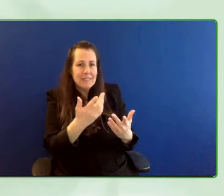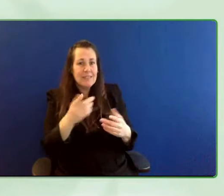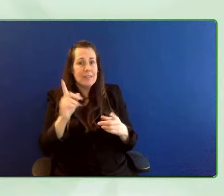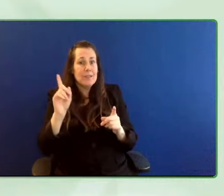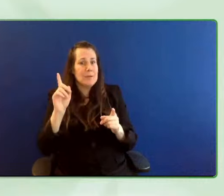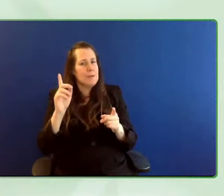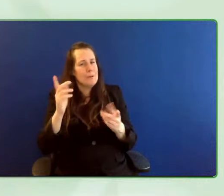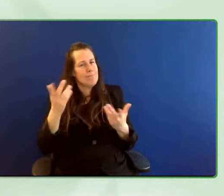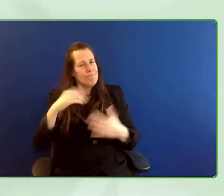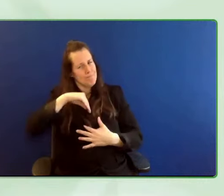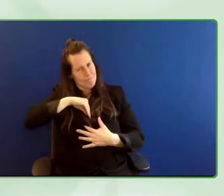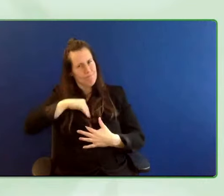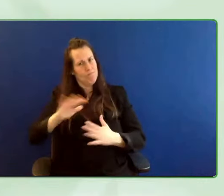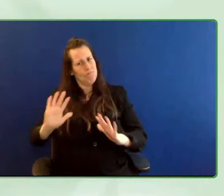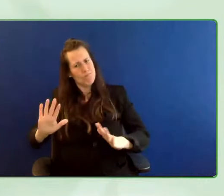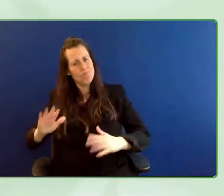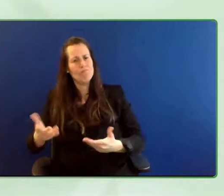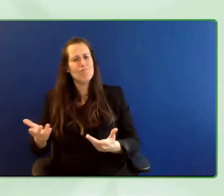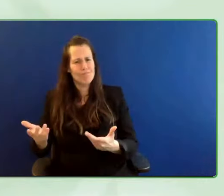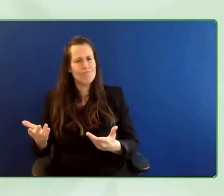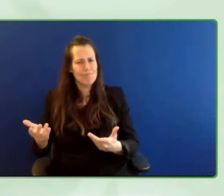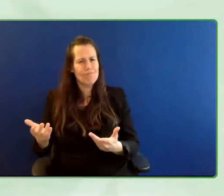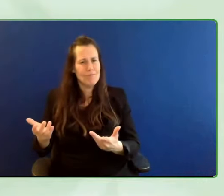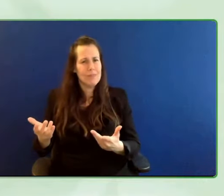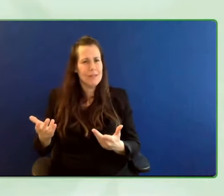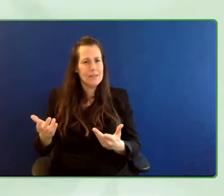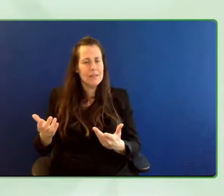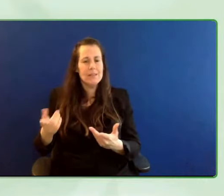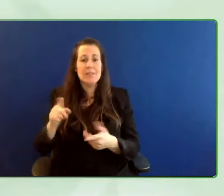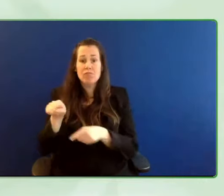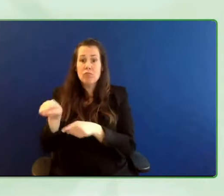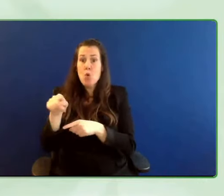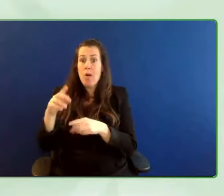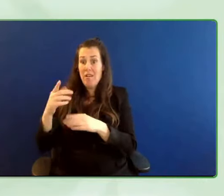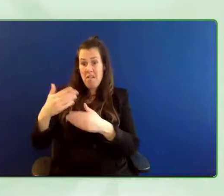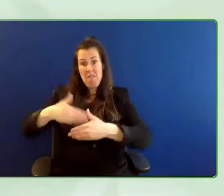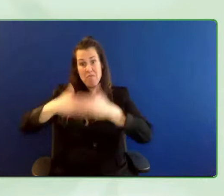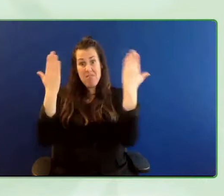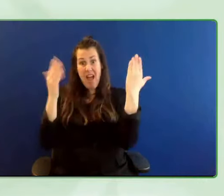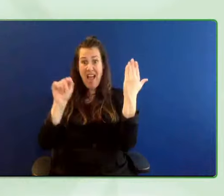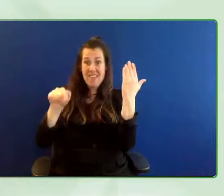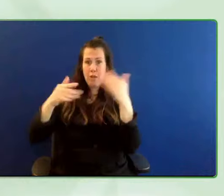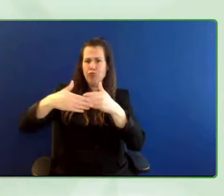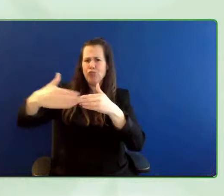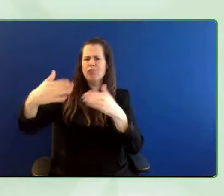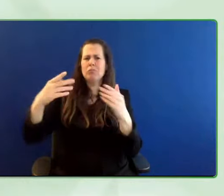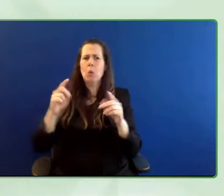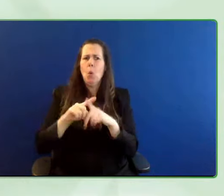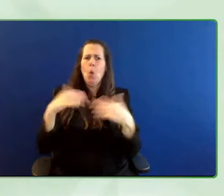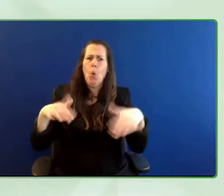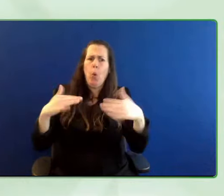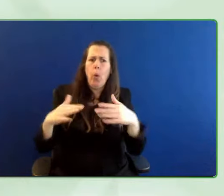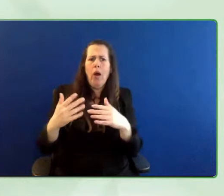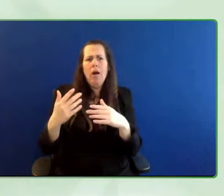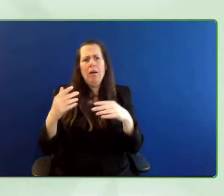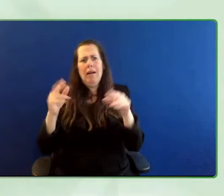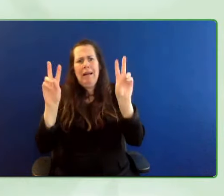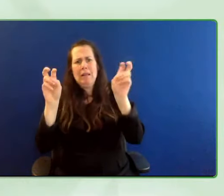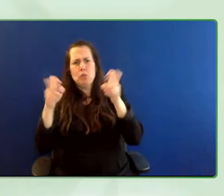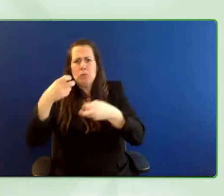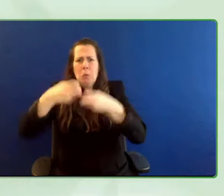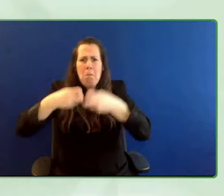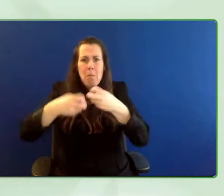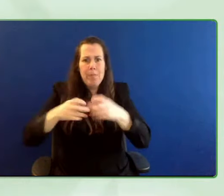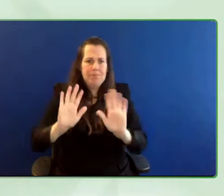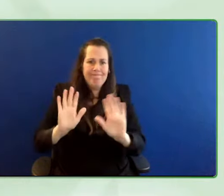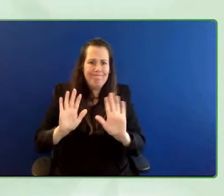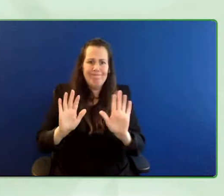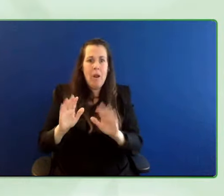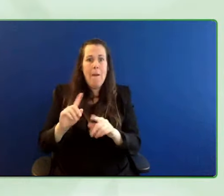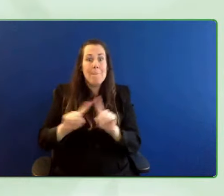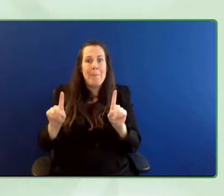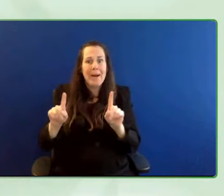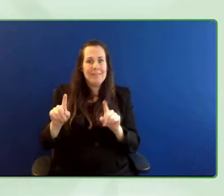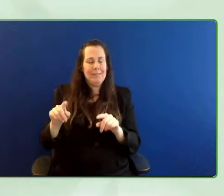It was in an organisation which was training caretakers to assist people who were ageing.